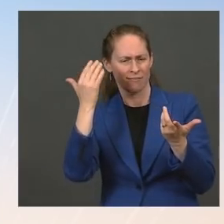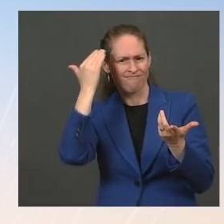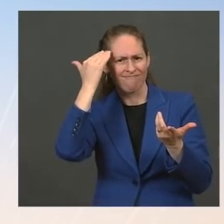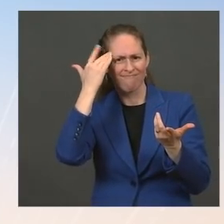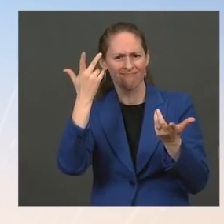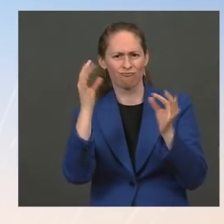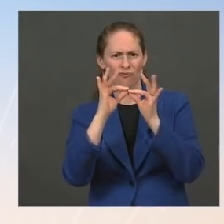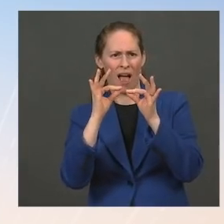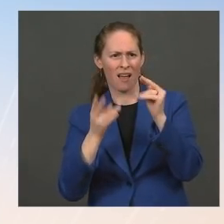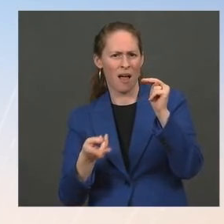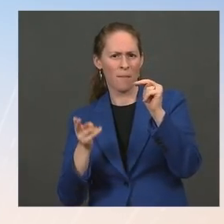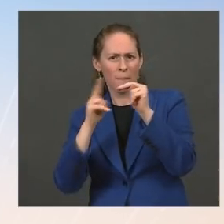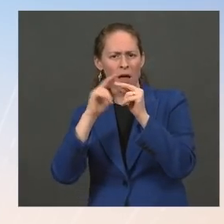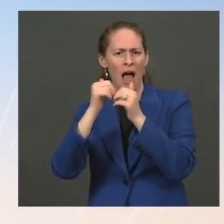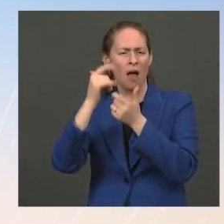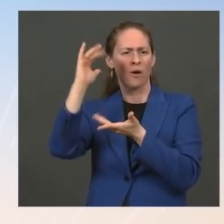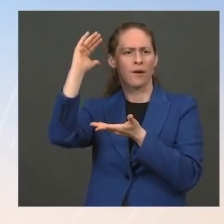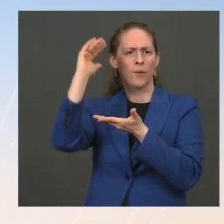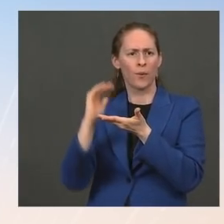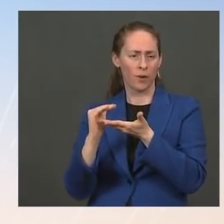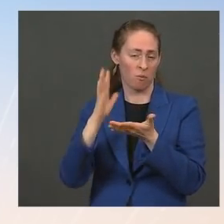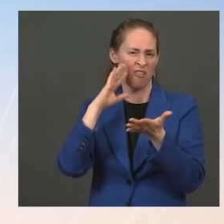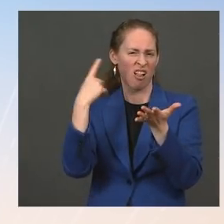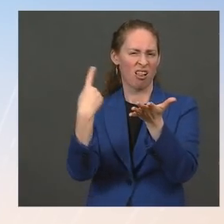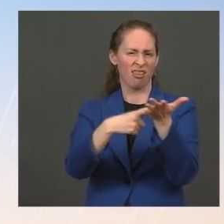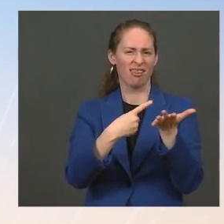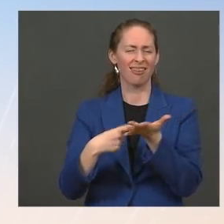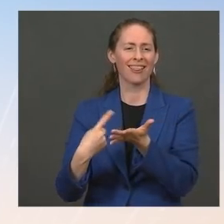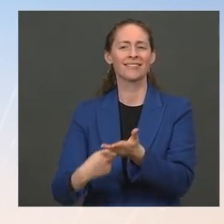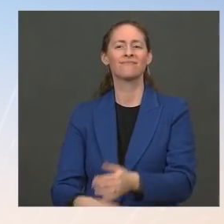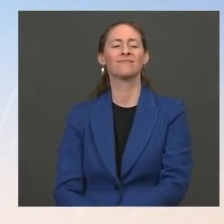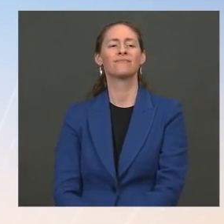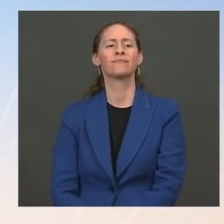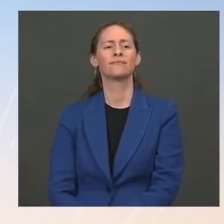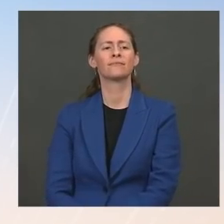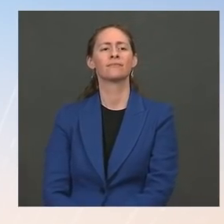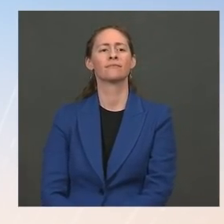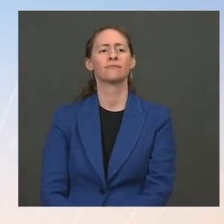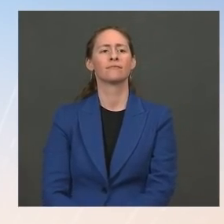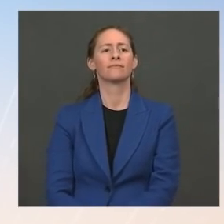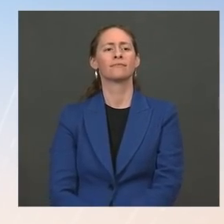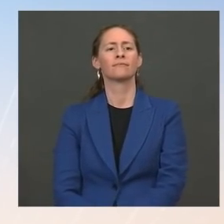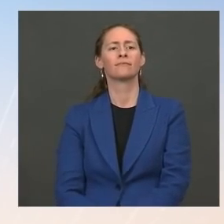to chilly Minnesota tomorrow, and he -- I wanted to give you a little bit of a preview of that.